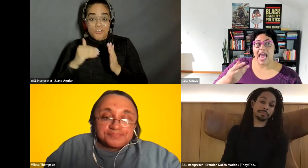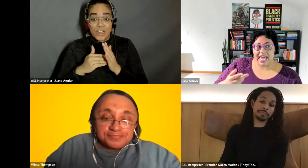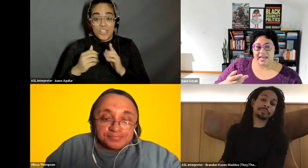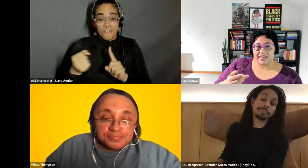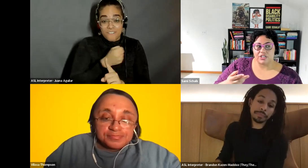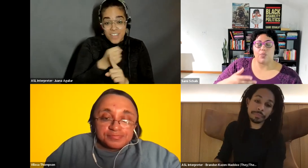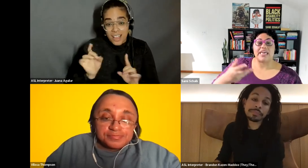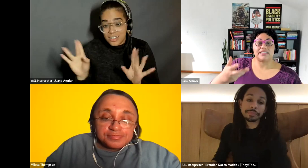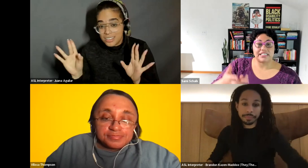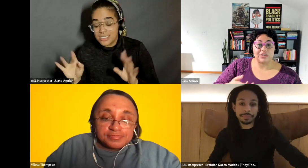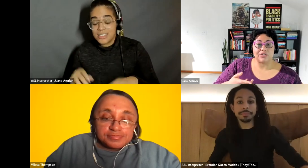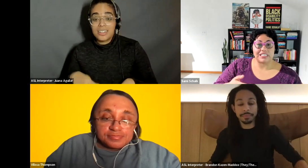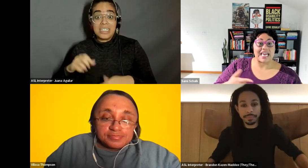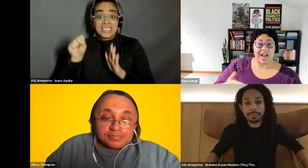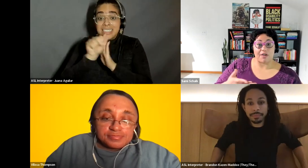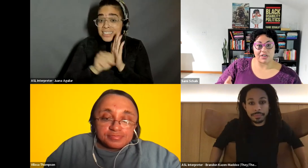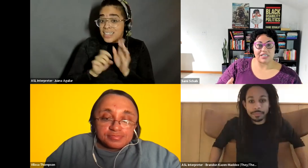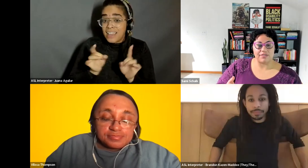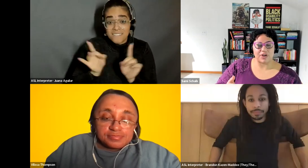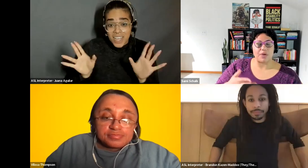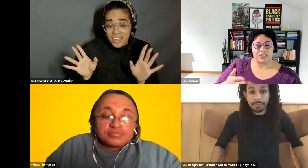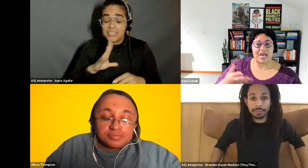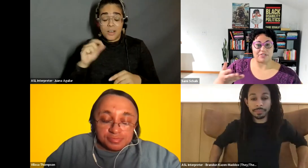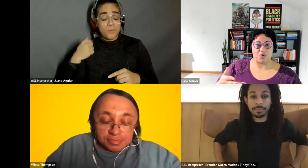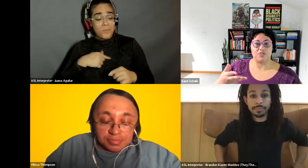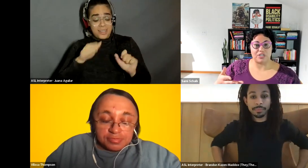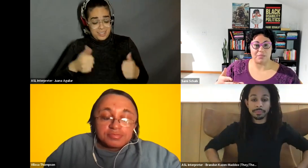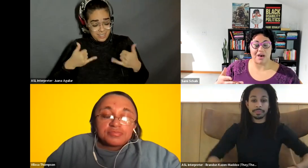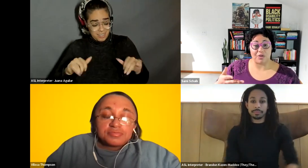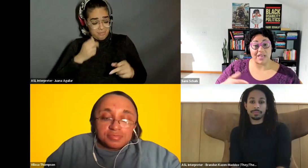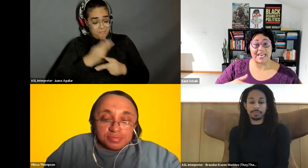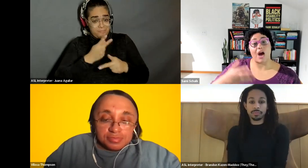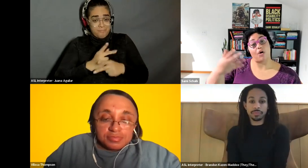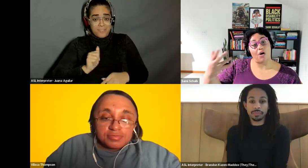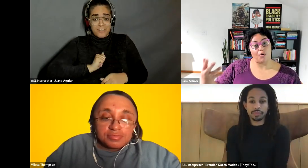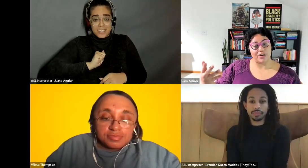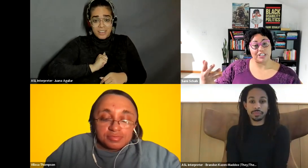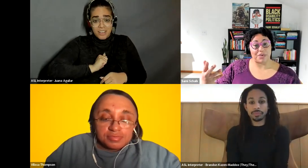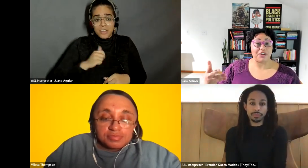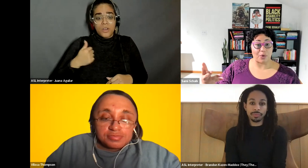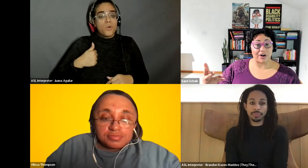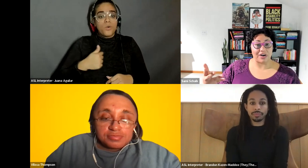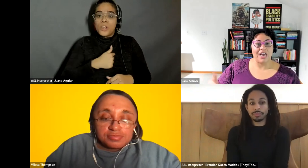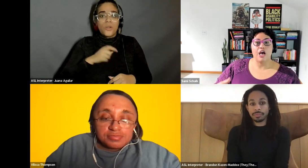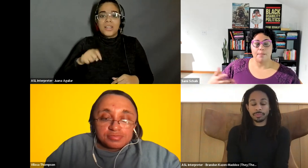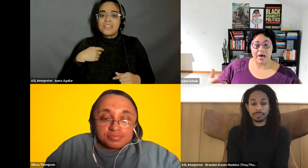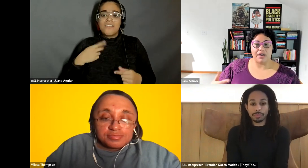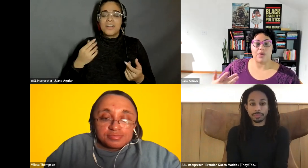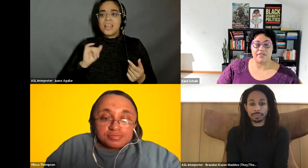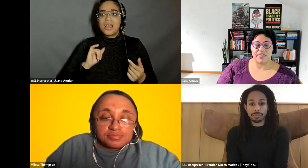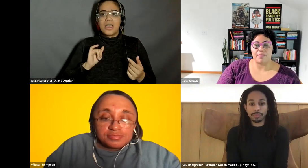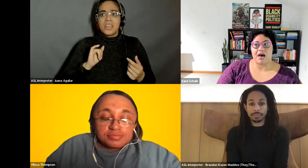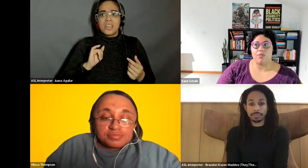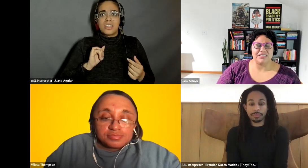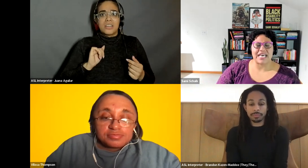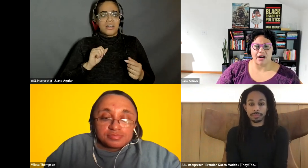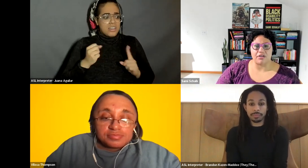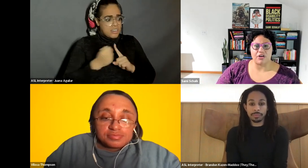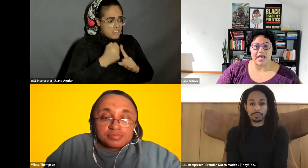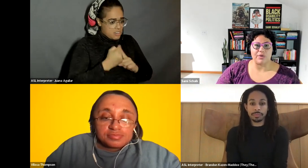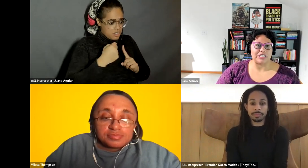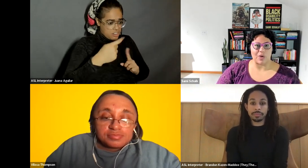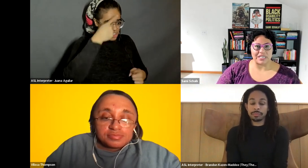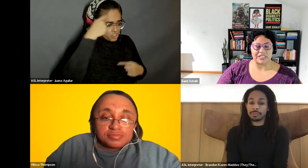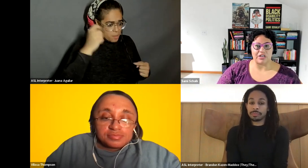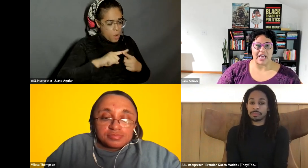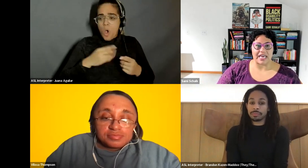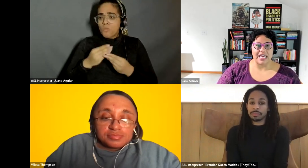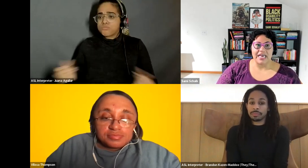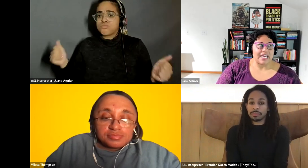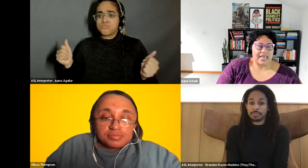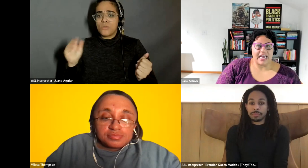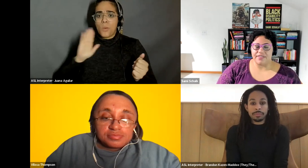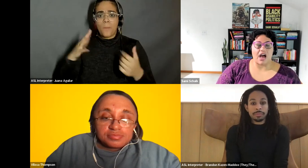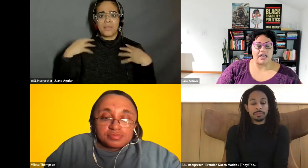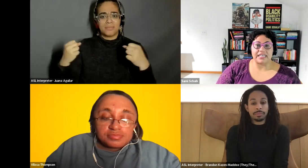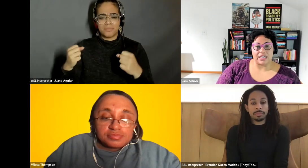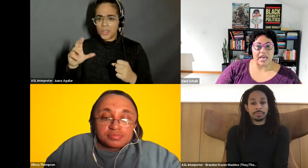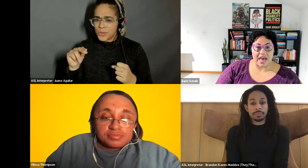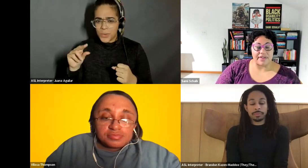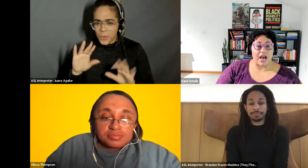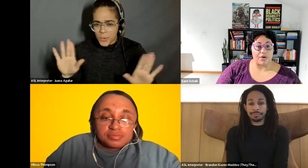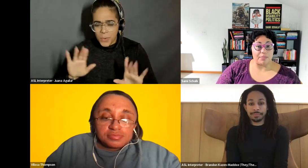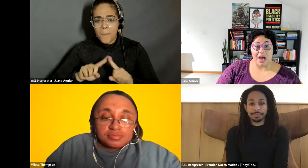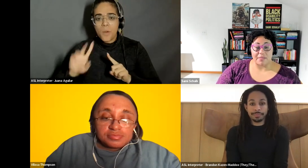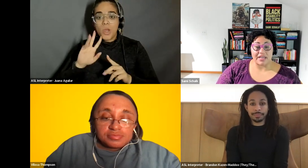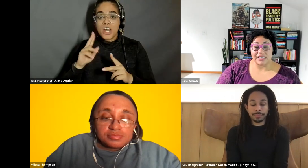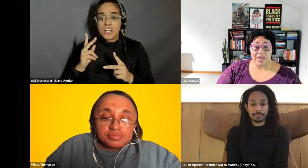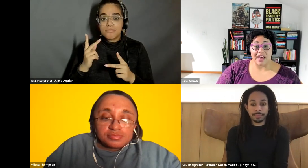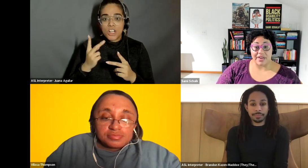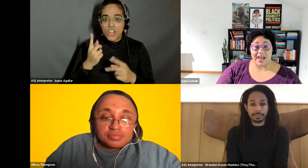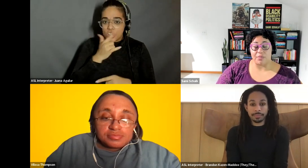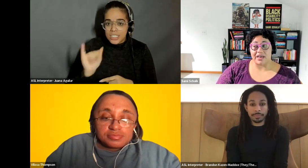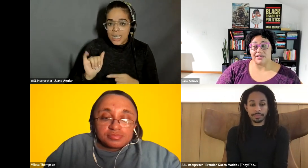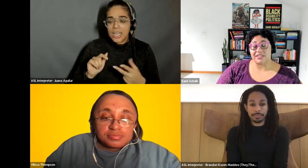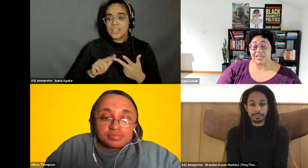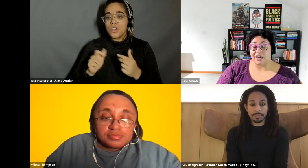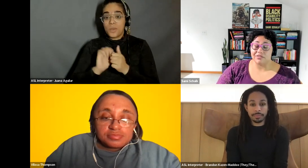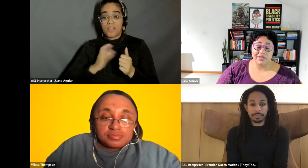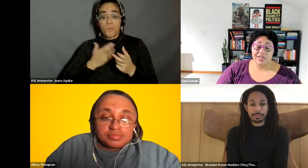Sami Schalk: and we can still take care of ourselves right? We don't have to move towards a model of like. Now we're all going to be cured, but we can think about what is care? Look like? What does wellness look like in the context that we have now? Because, you know.